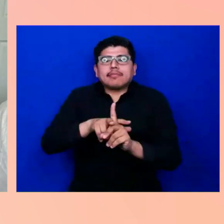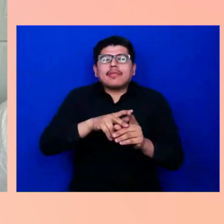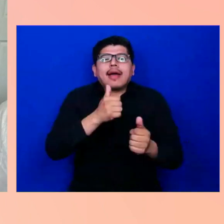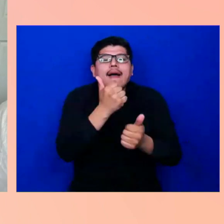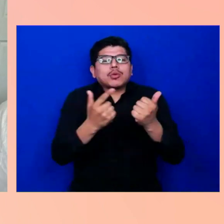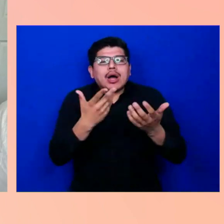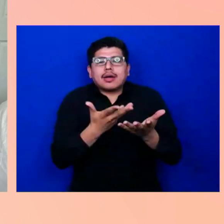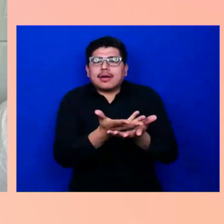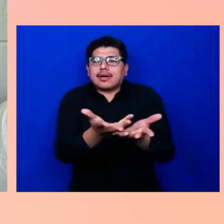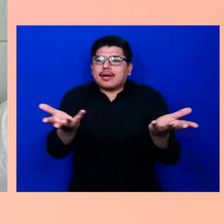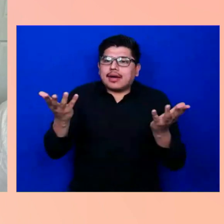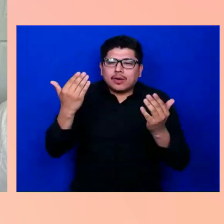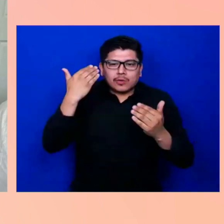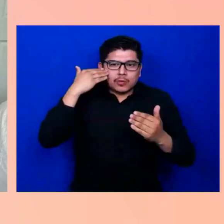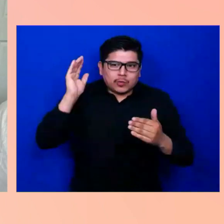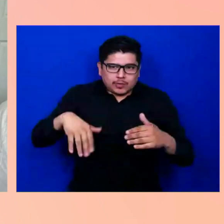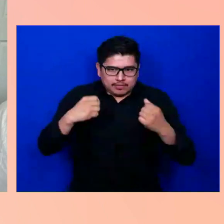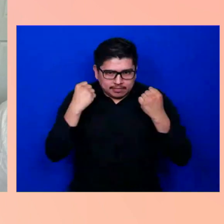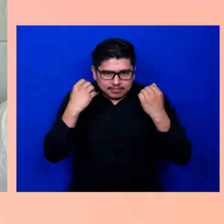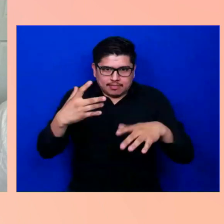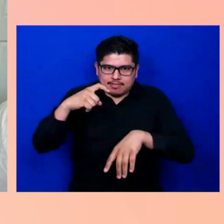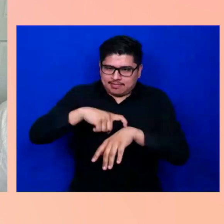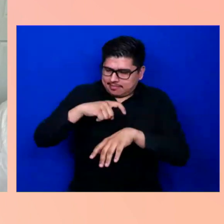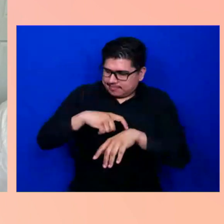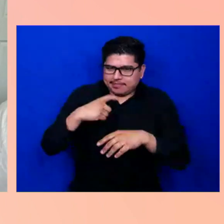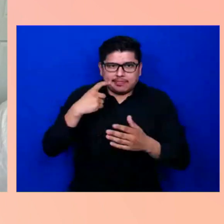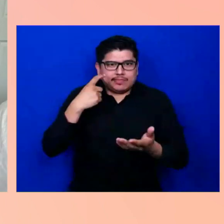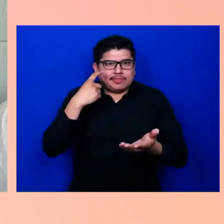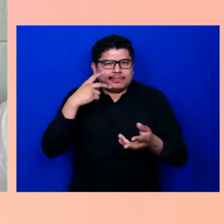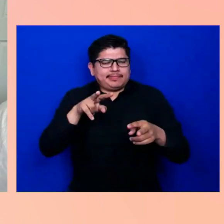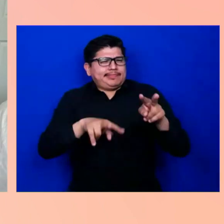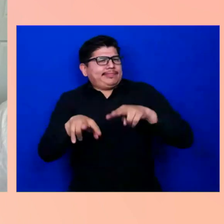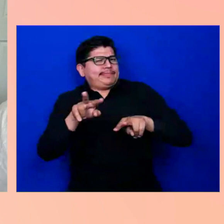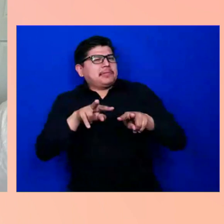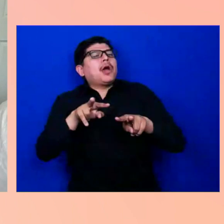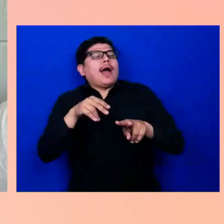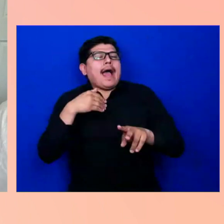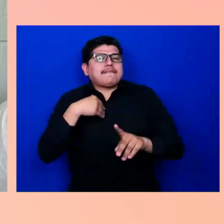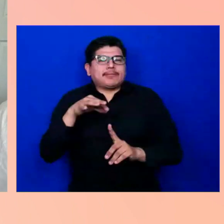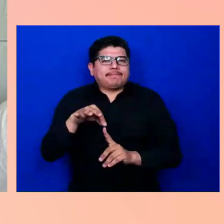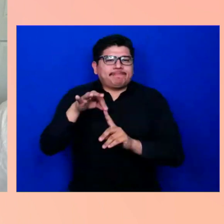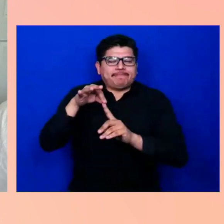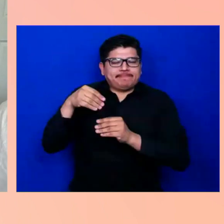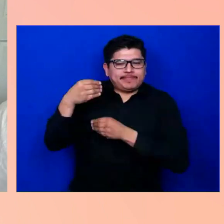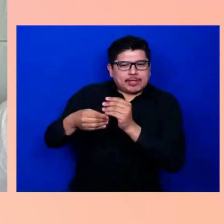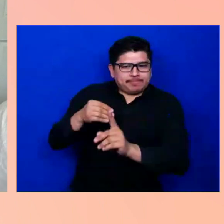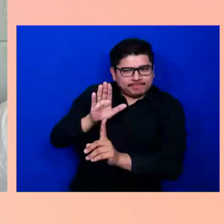especially in traditional hiring processes, factors like pedigree, titles, education.